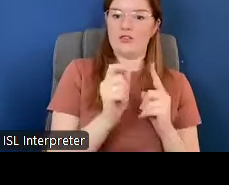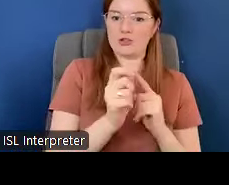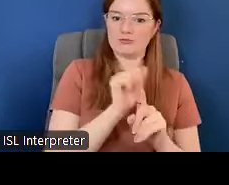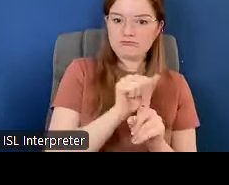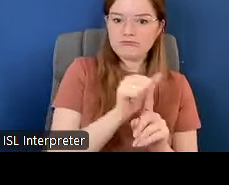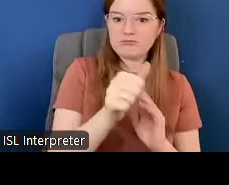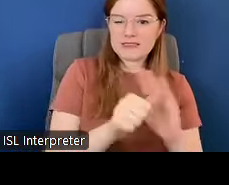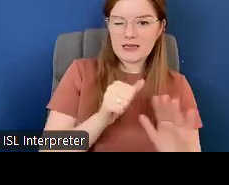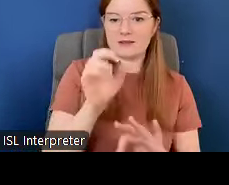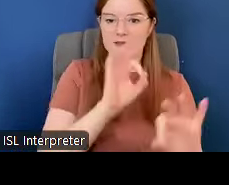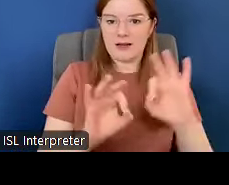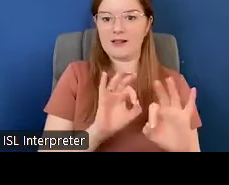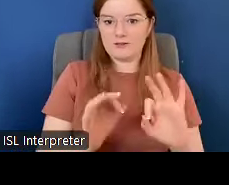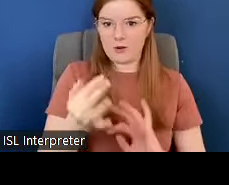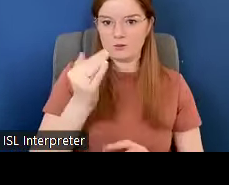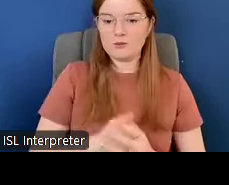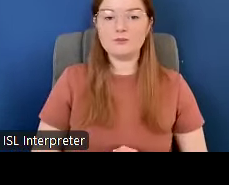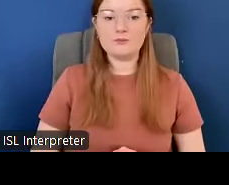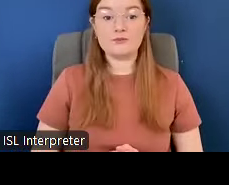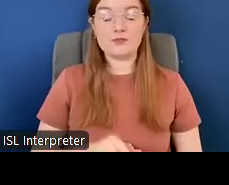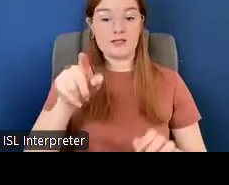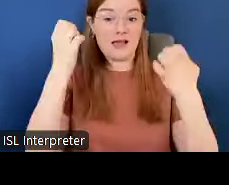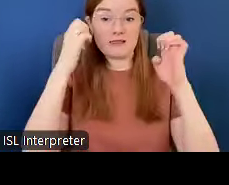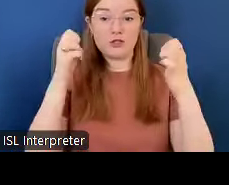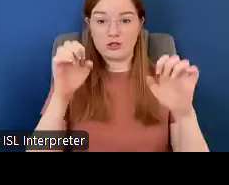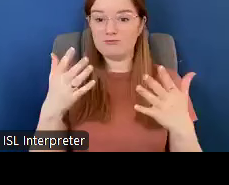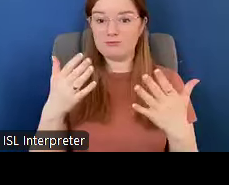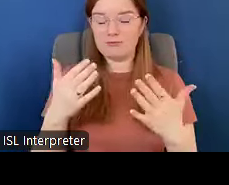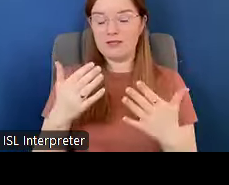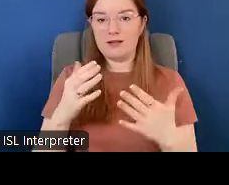distinctive styles. The exhibition has been made possible with support from the